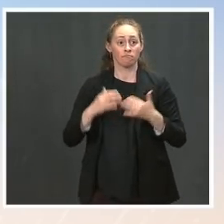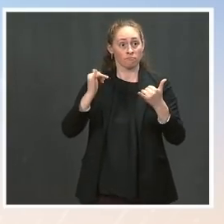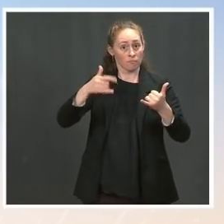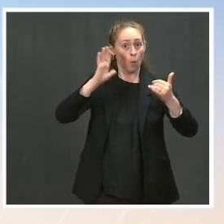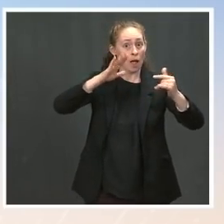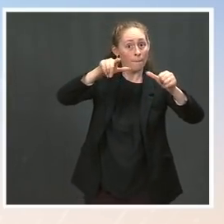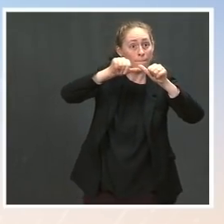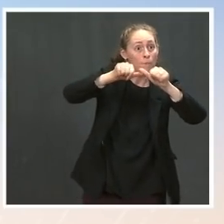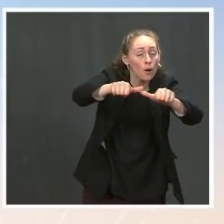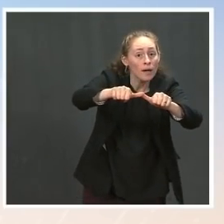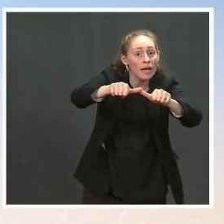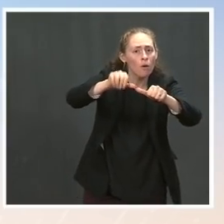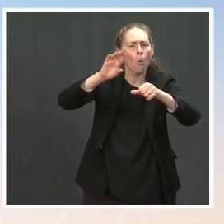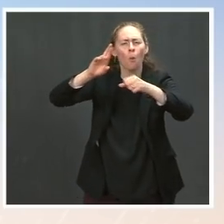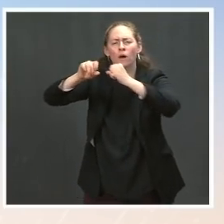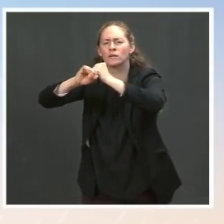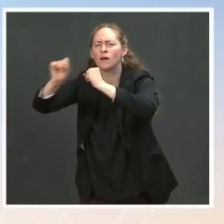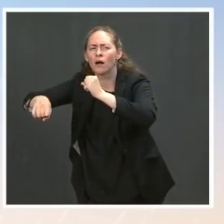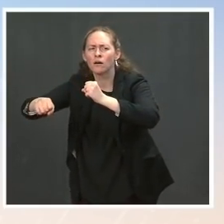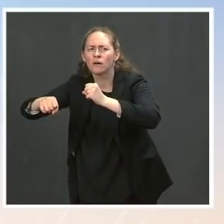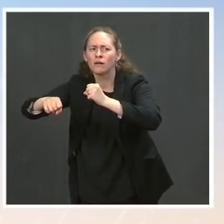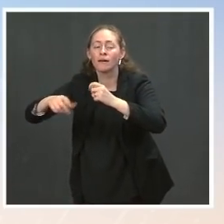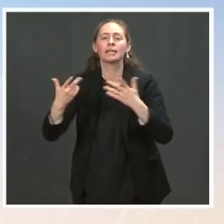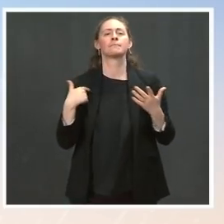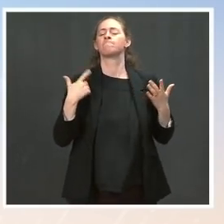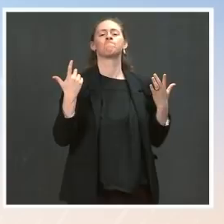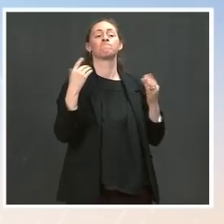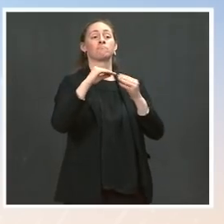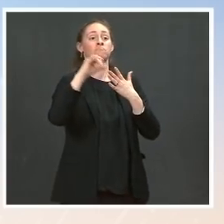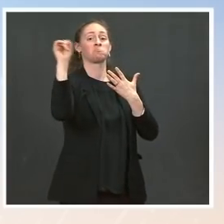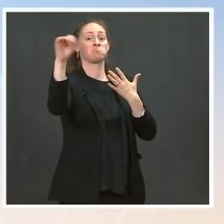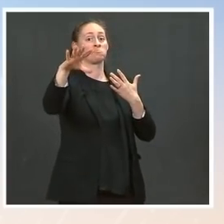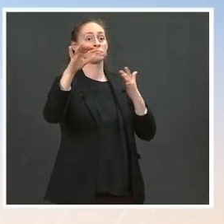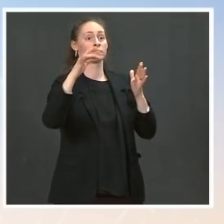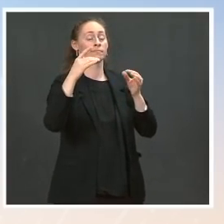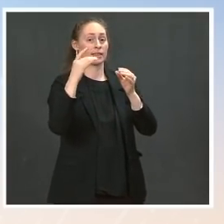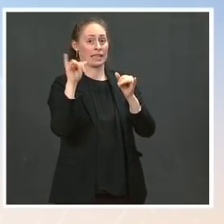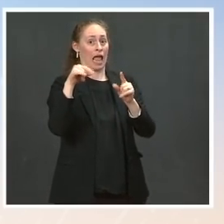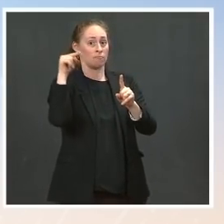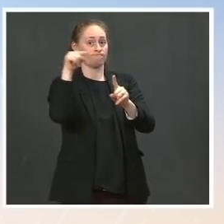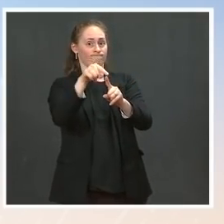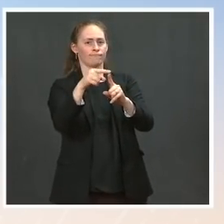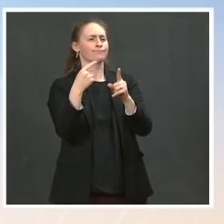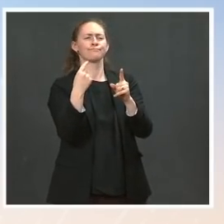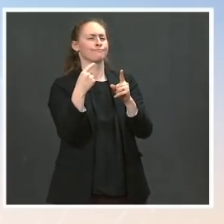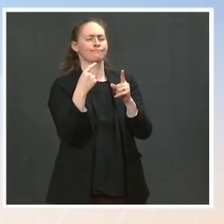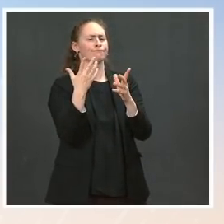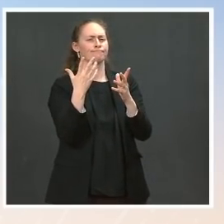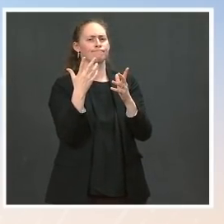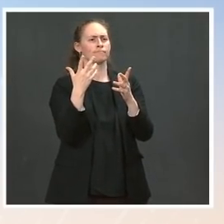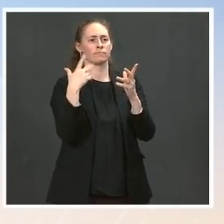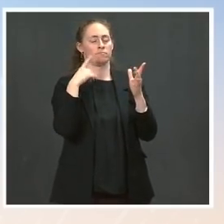Ms. Psaki: I don't have anything more to preview for you on the American Families Plan, although, just to reiterate, the President believes the Child Tax Credit